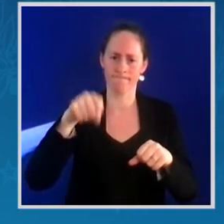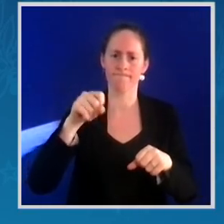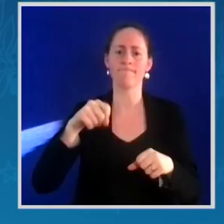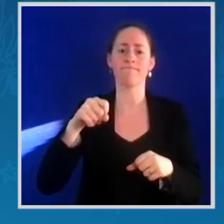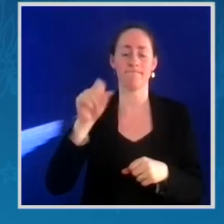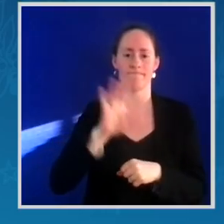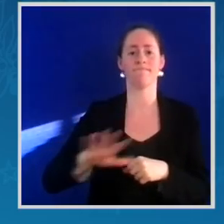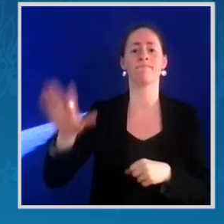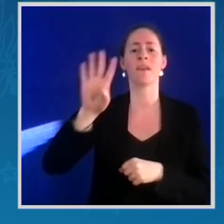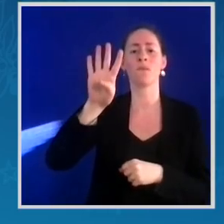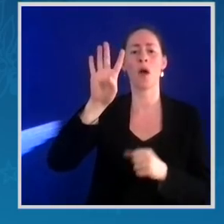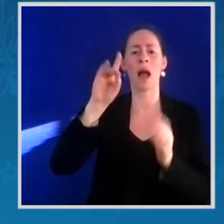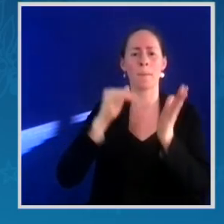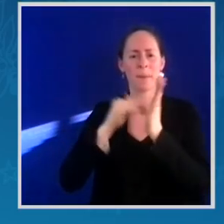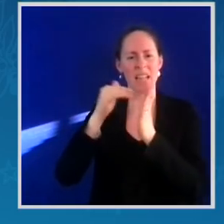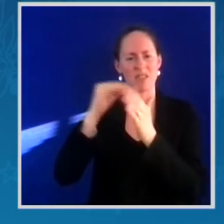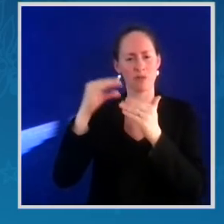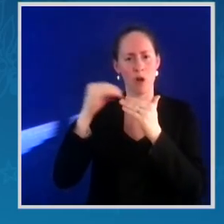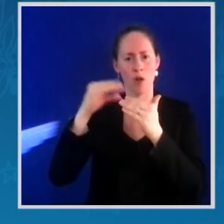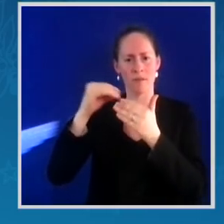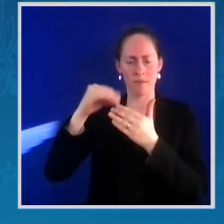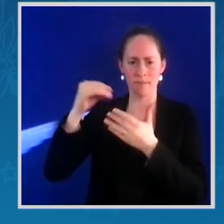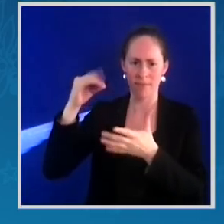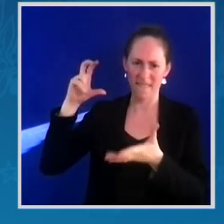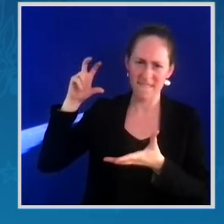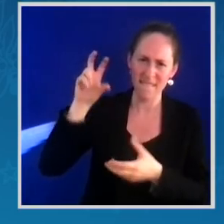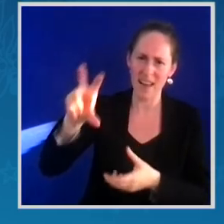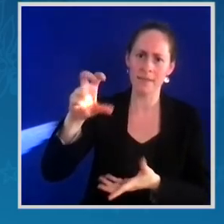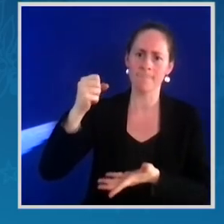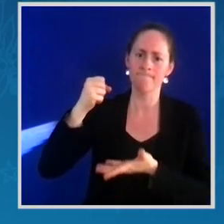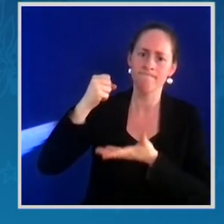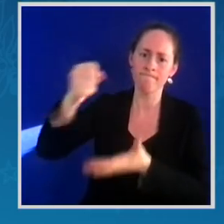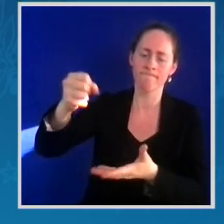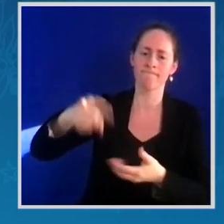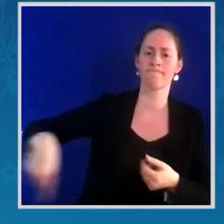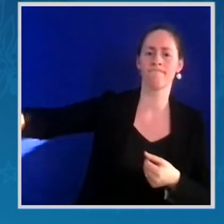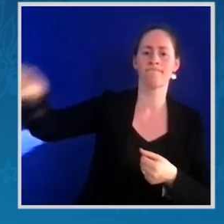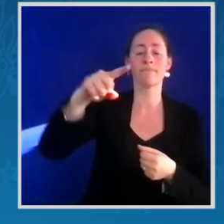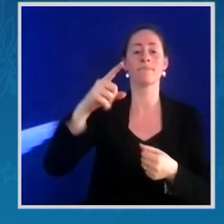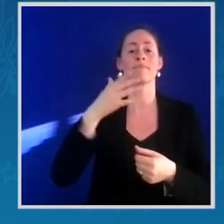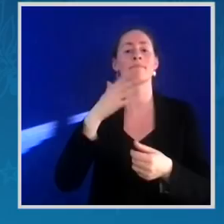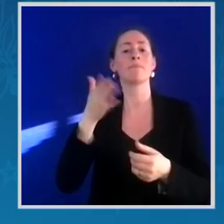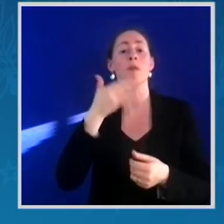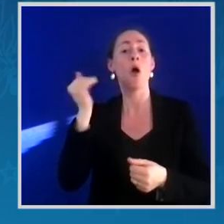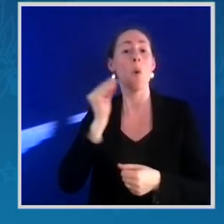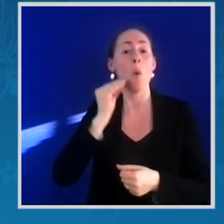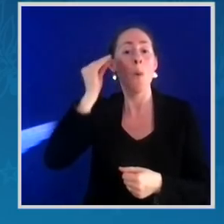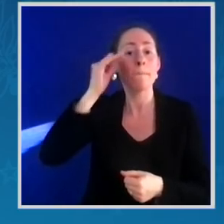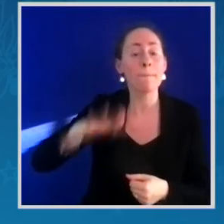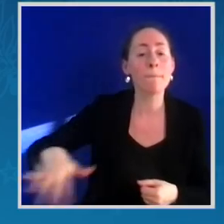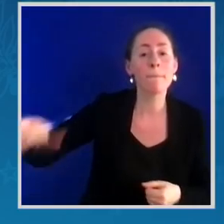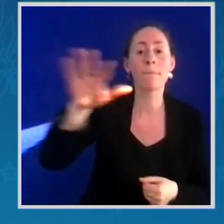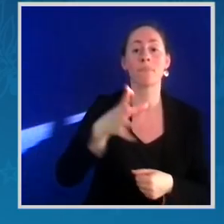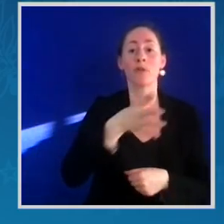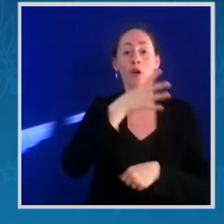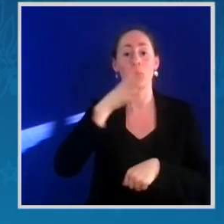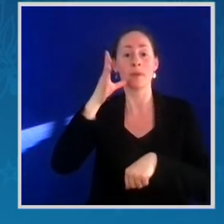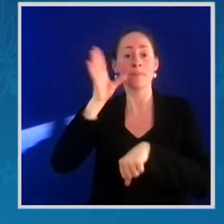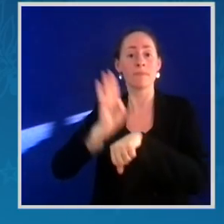to support affordable housing, agribusiness and entrepreneurs. Again, I spoke of the young women